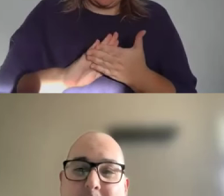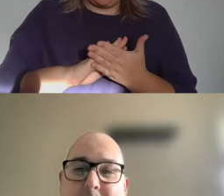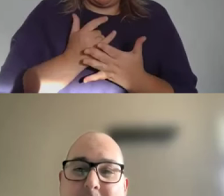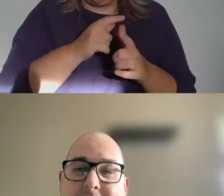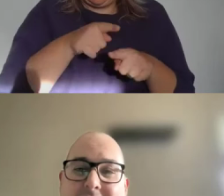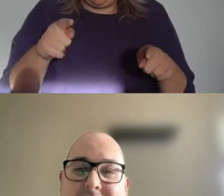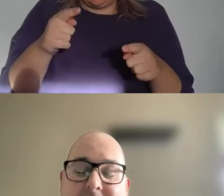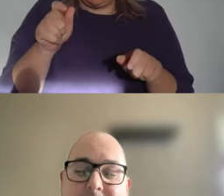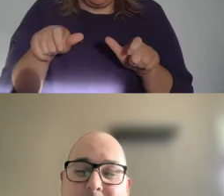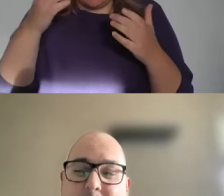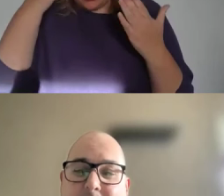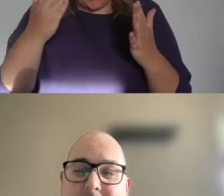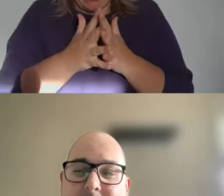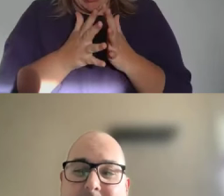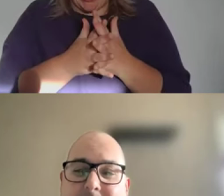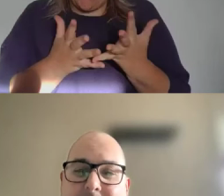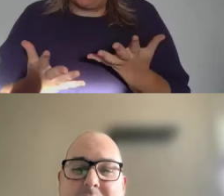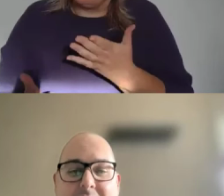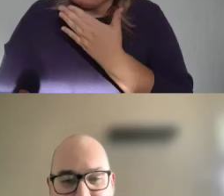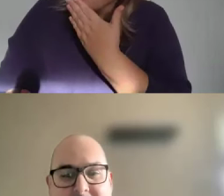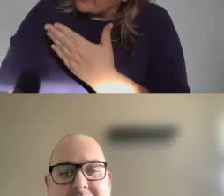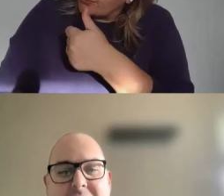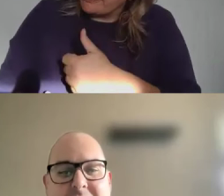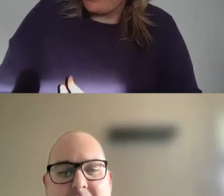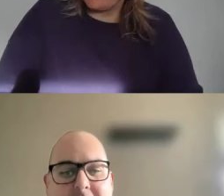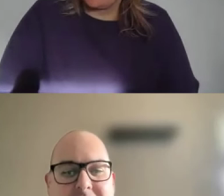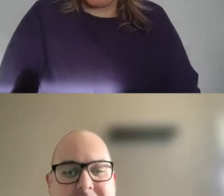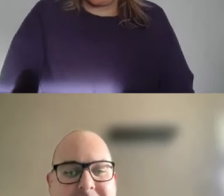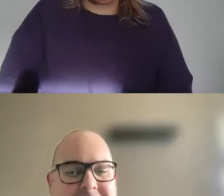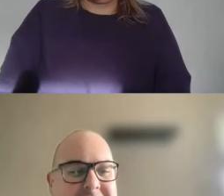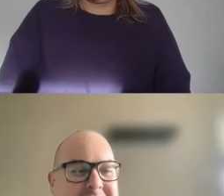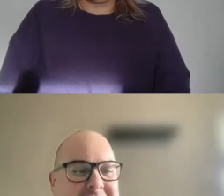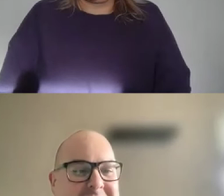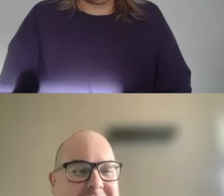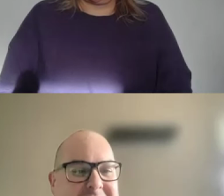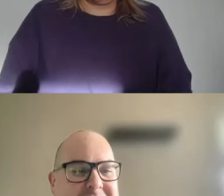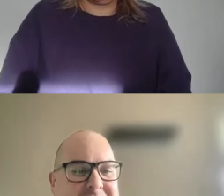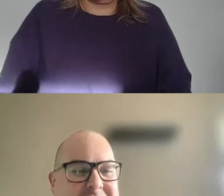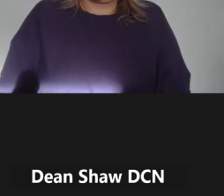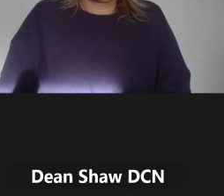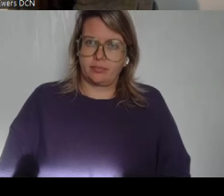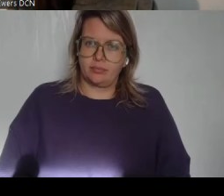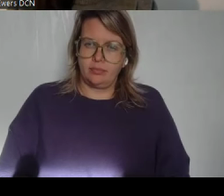I think that's really interesting. Thanks, Dean. Thanks, Dean, for that. No worries. If you're struggling to--